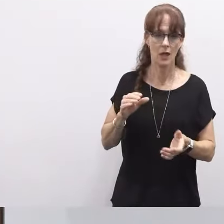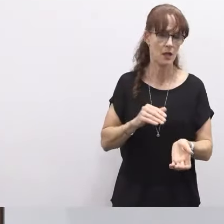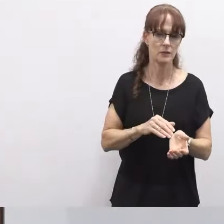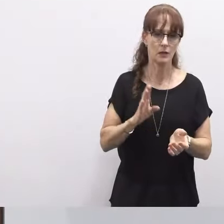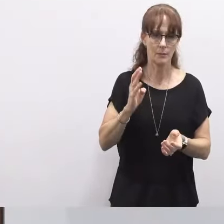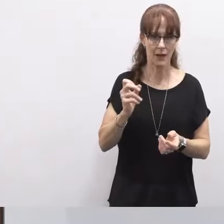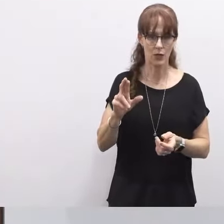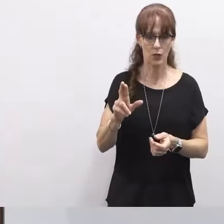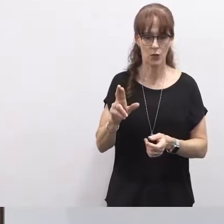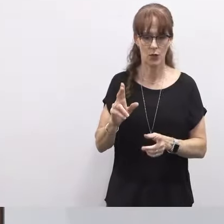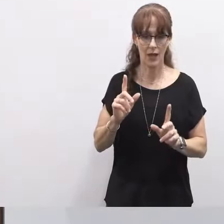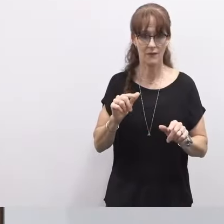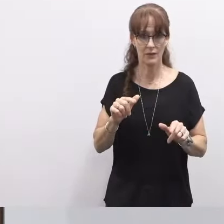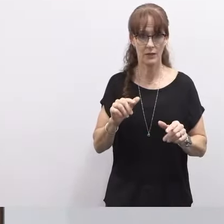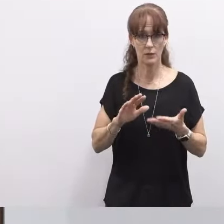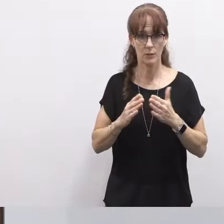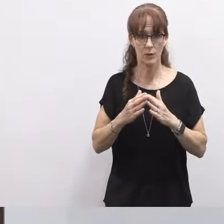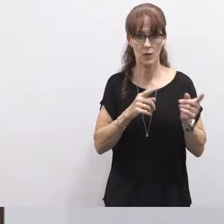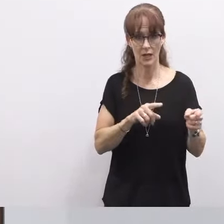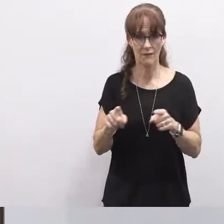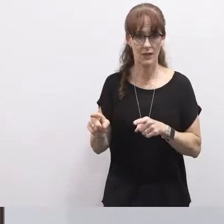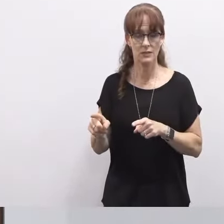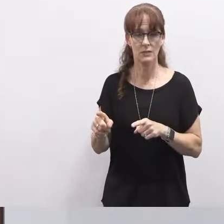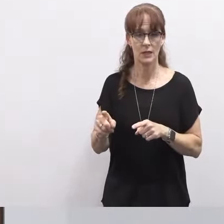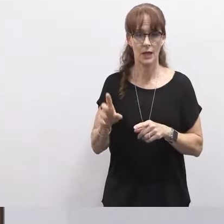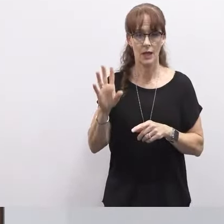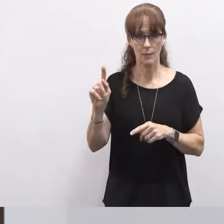having attended the community events that had booths set up,